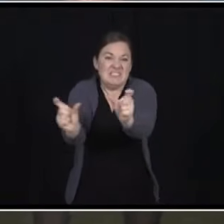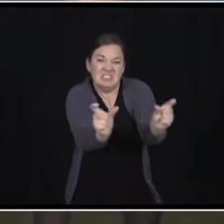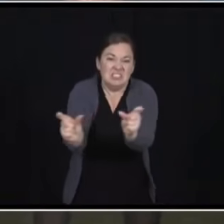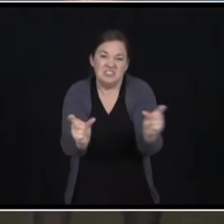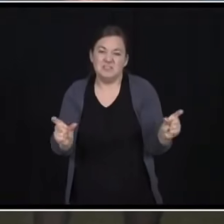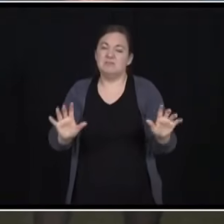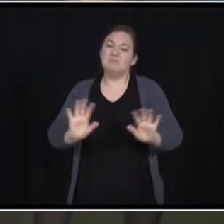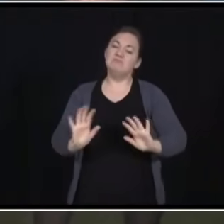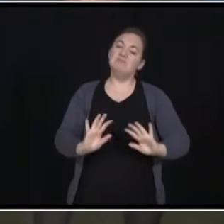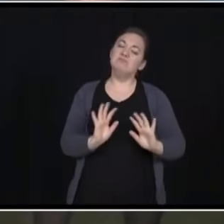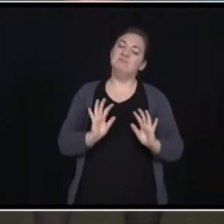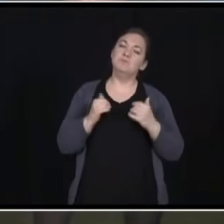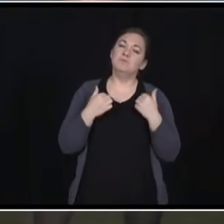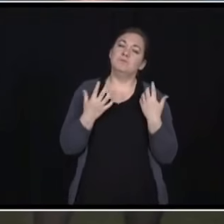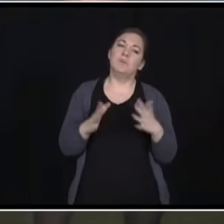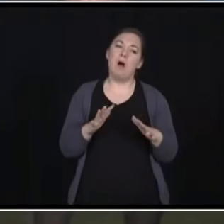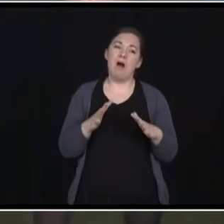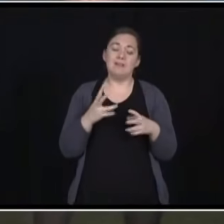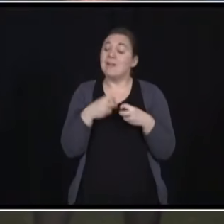without affecting civil rights,